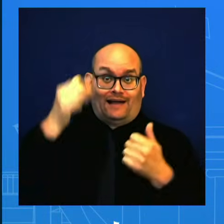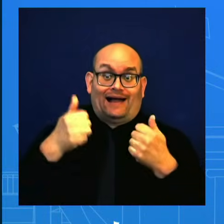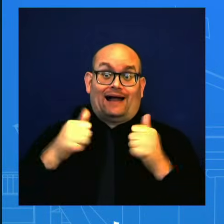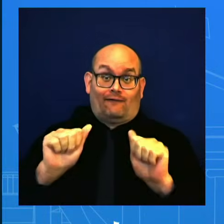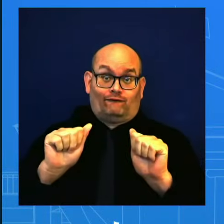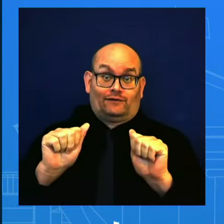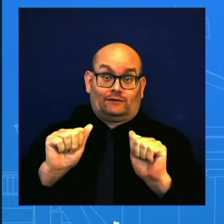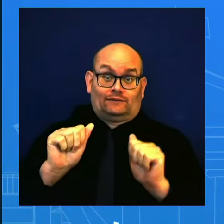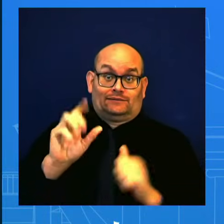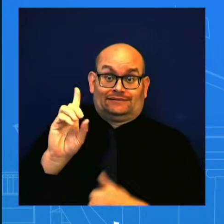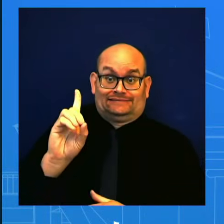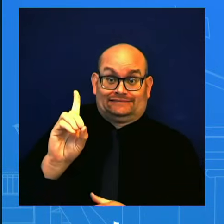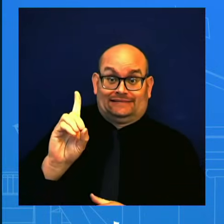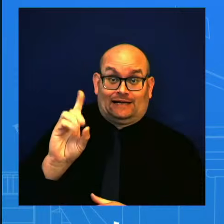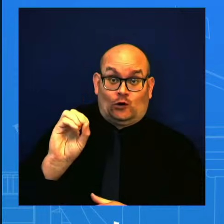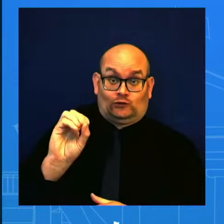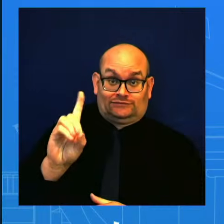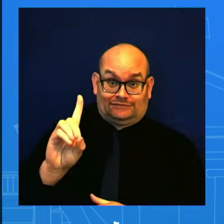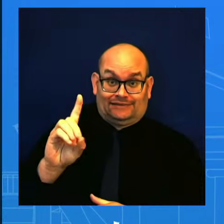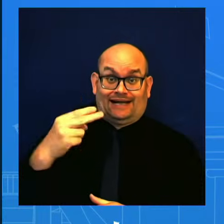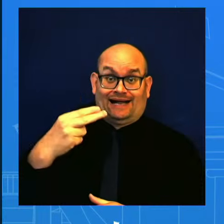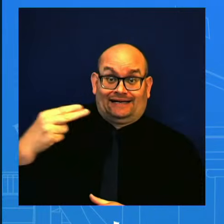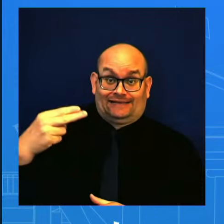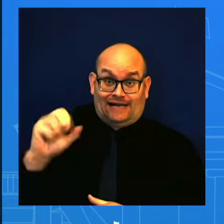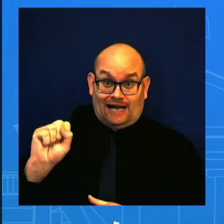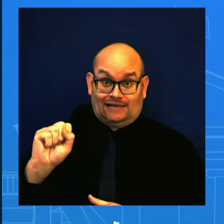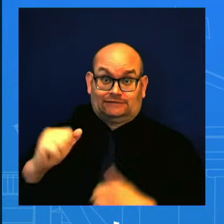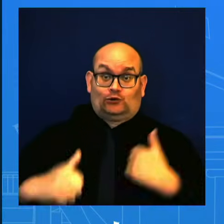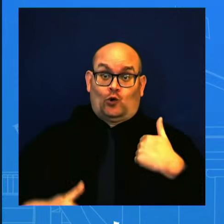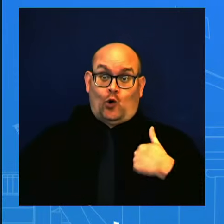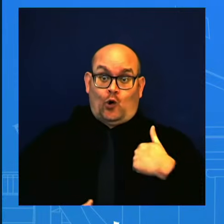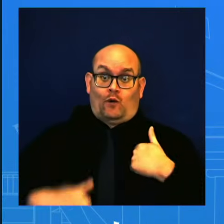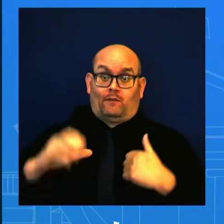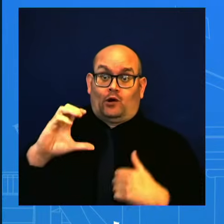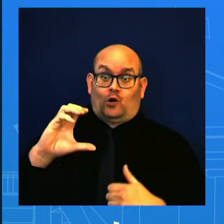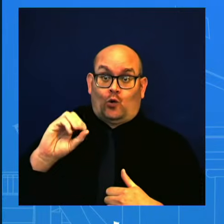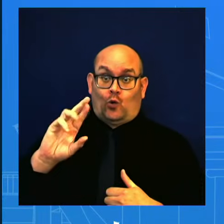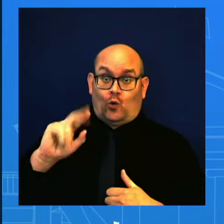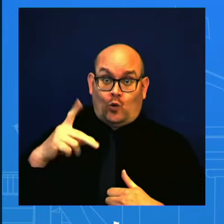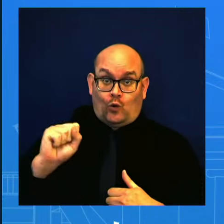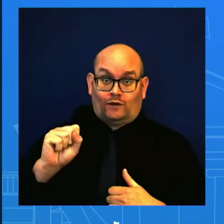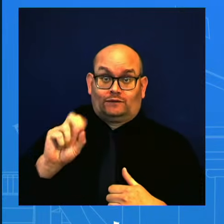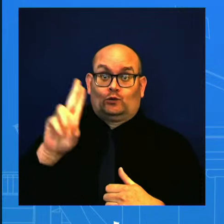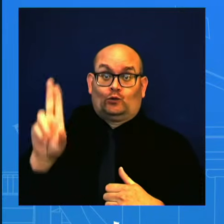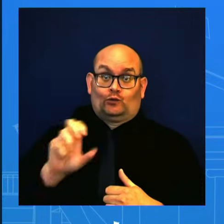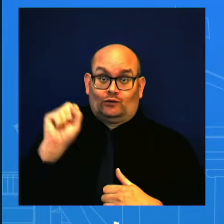Ms. Jean-Pierre: All right. The Press: Did the president get the news about Walz before news organizations